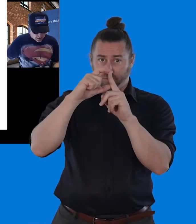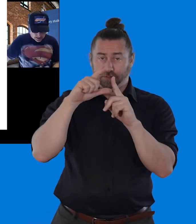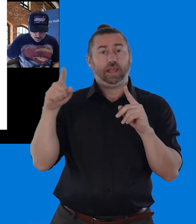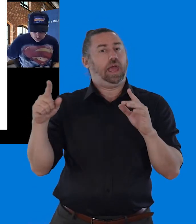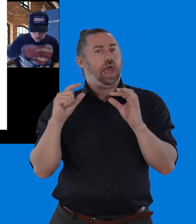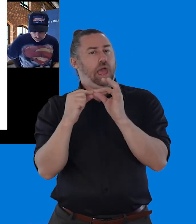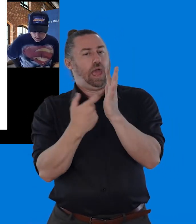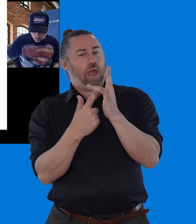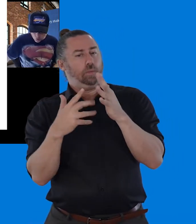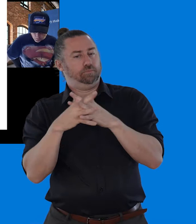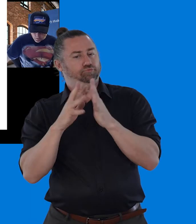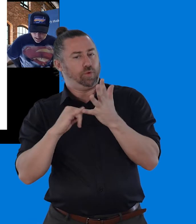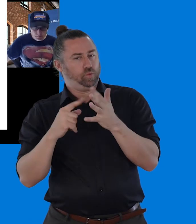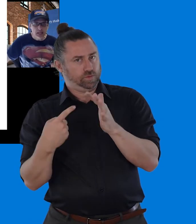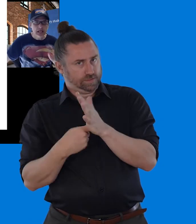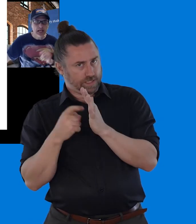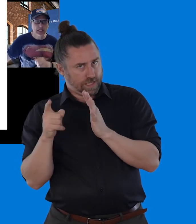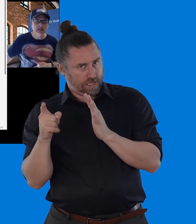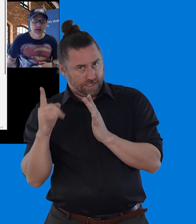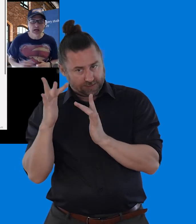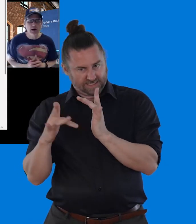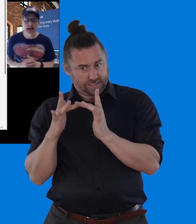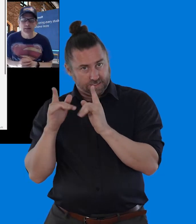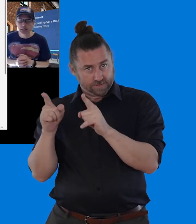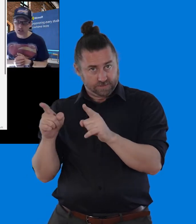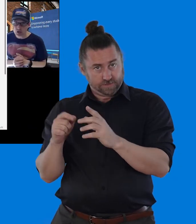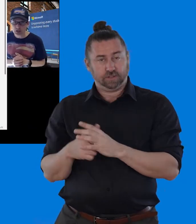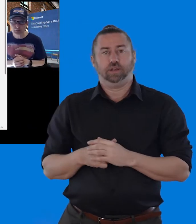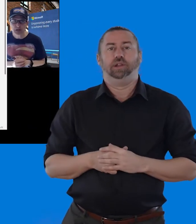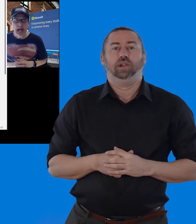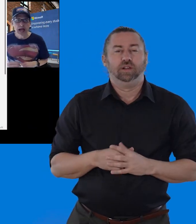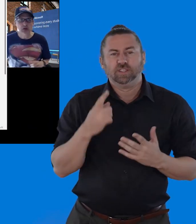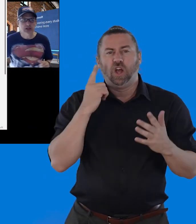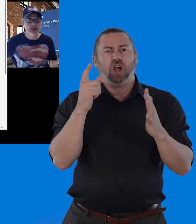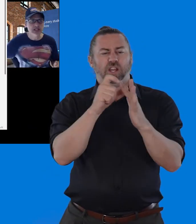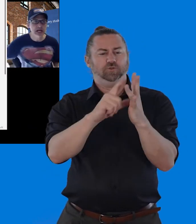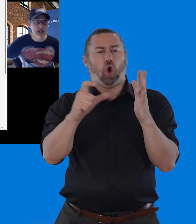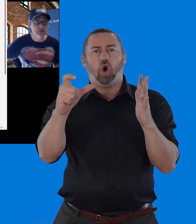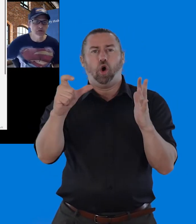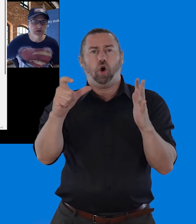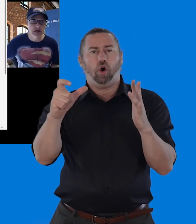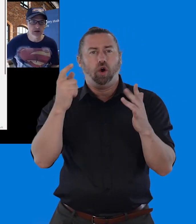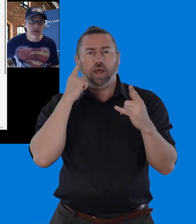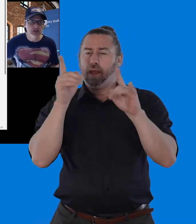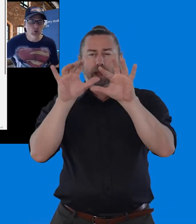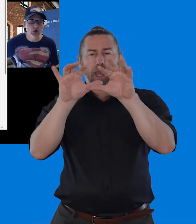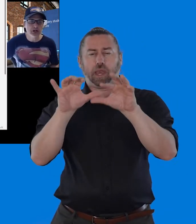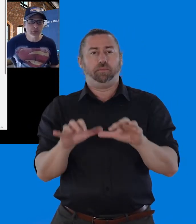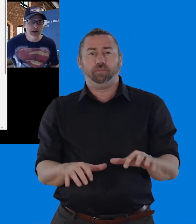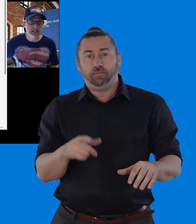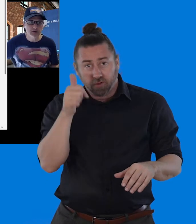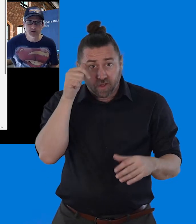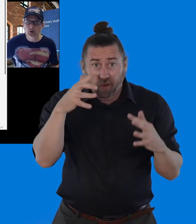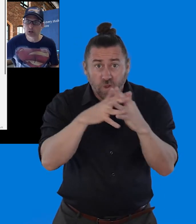OK, so I'm gonna open that up here. So, here I am in a document and you can see if you've never been to Word in the browser before.